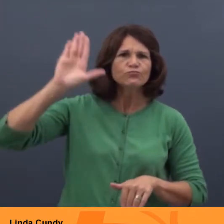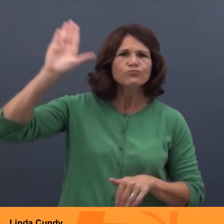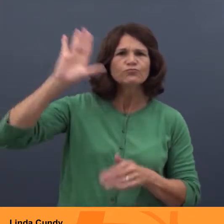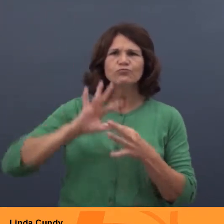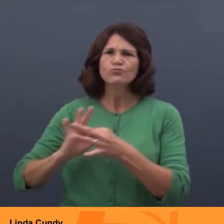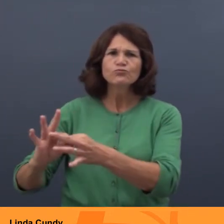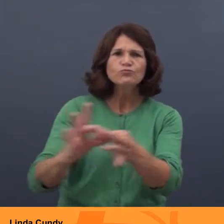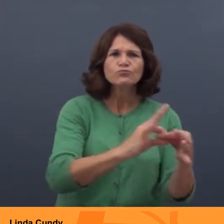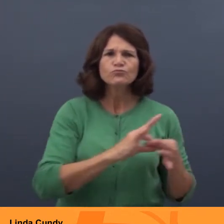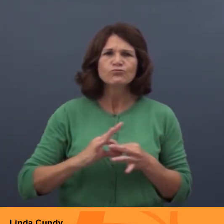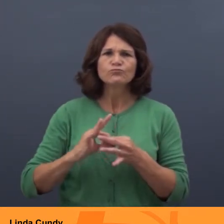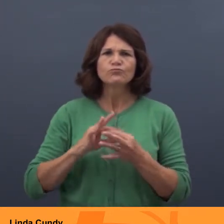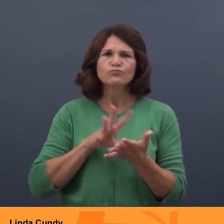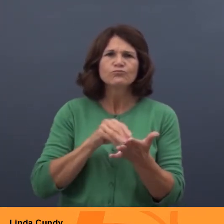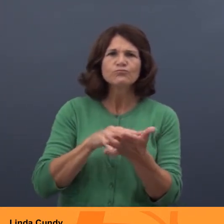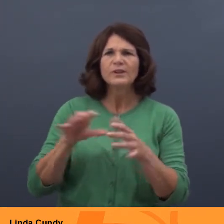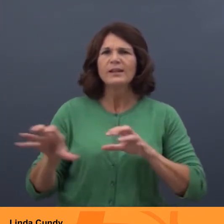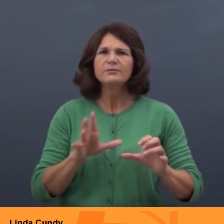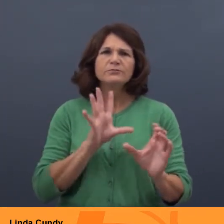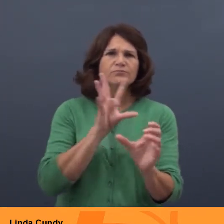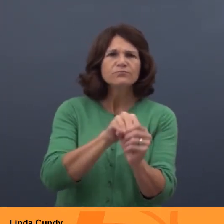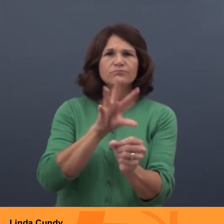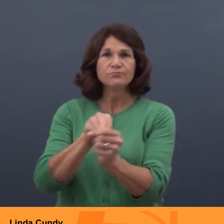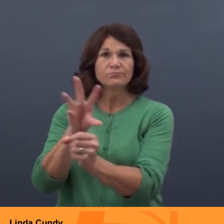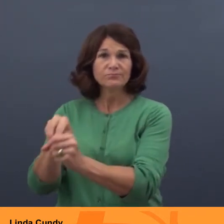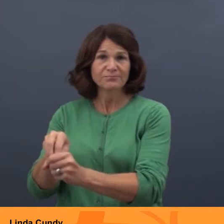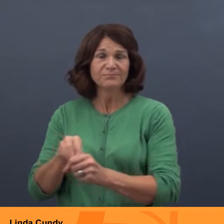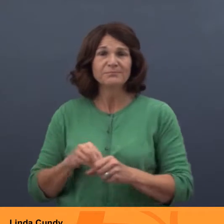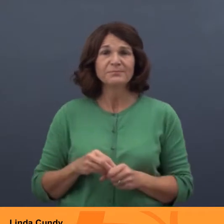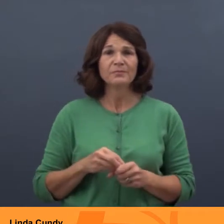Do they play an active role in cooperative learning activities?